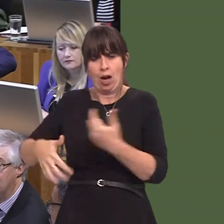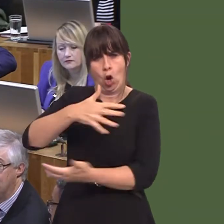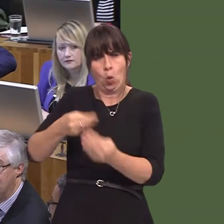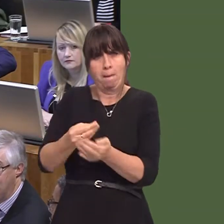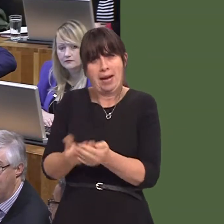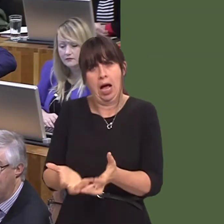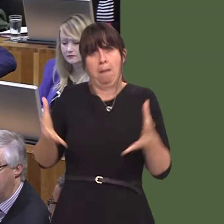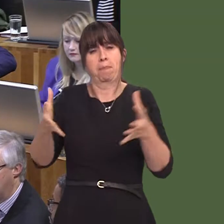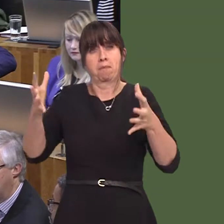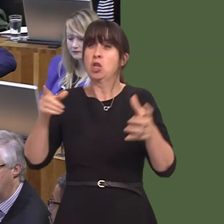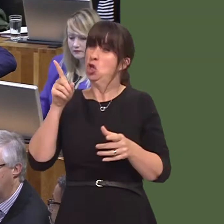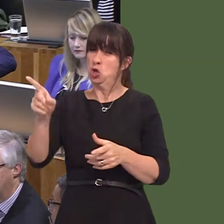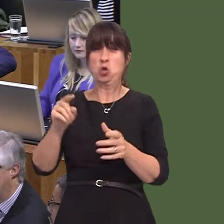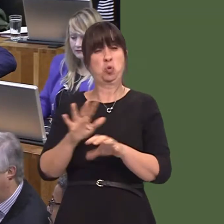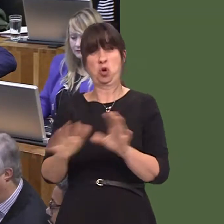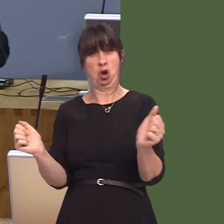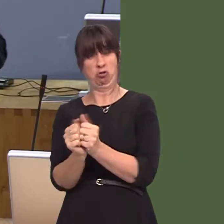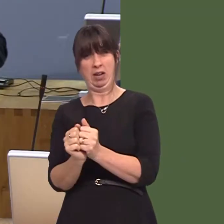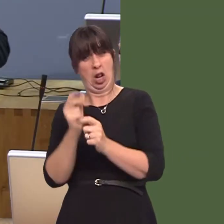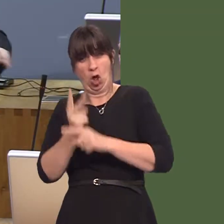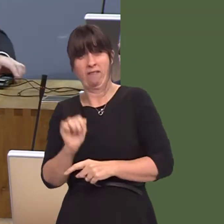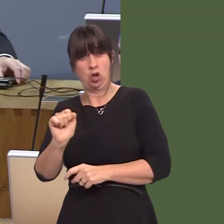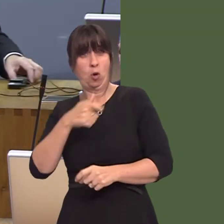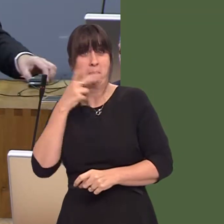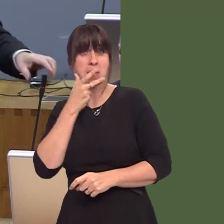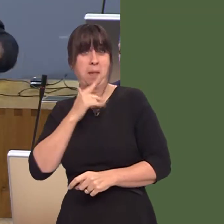He is against his own constituentsí interests.